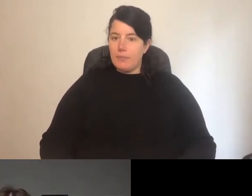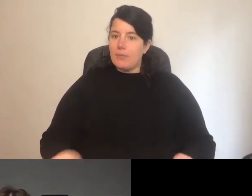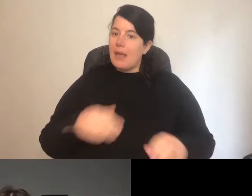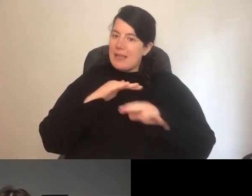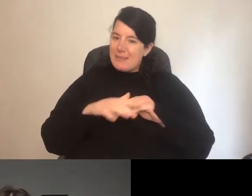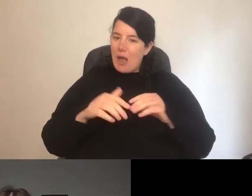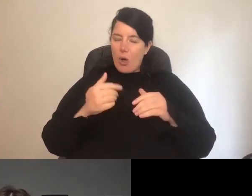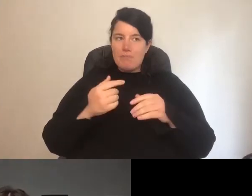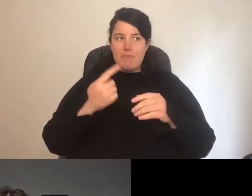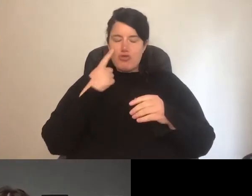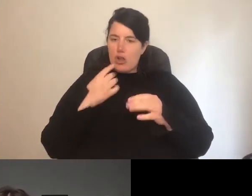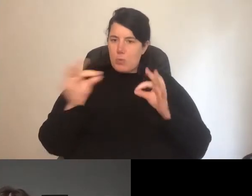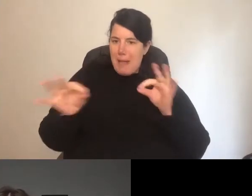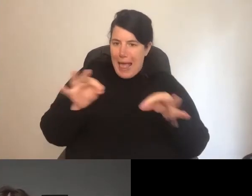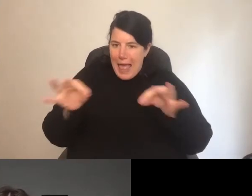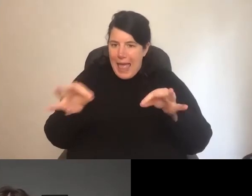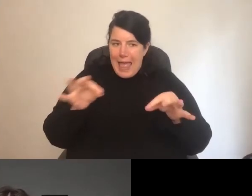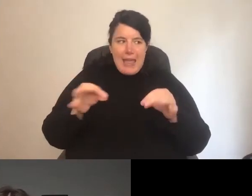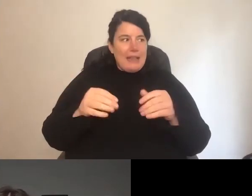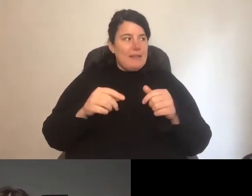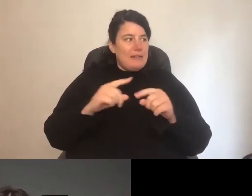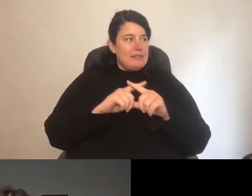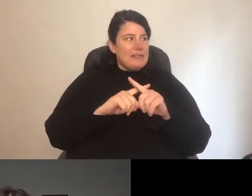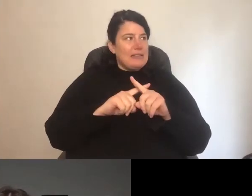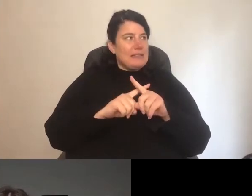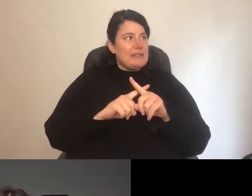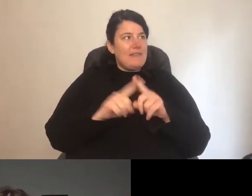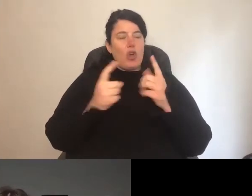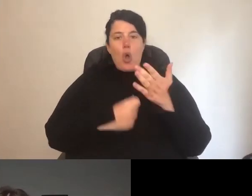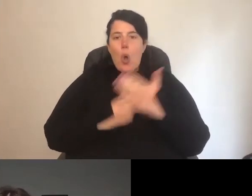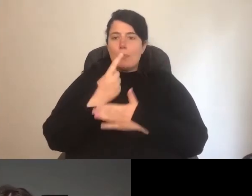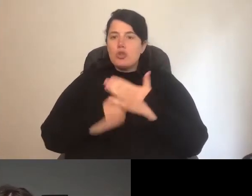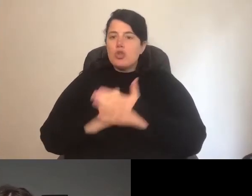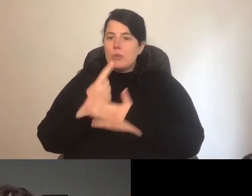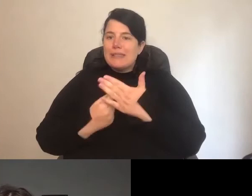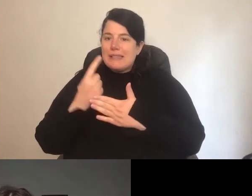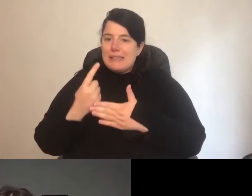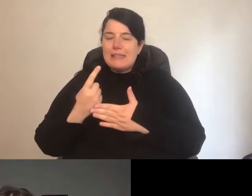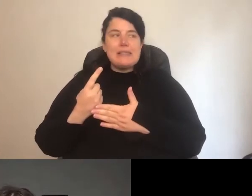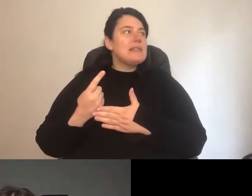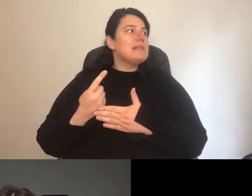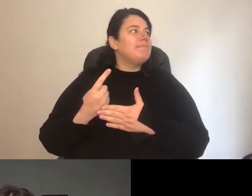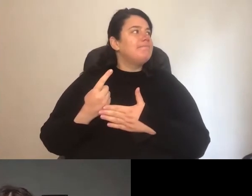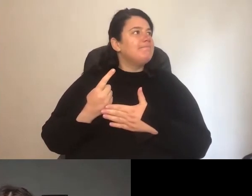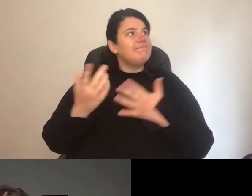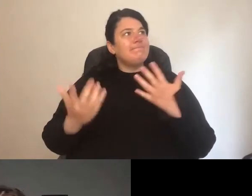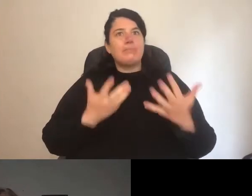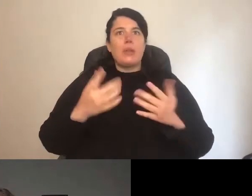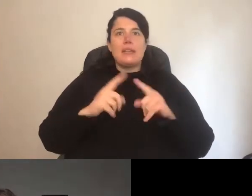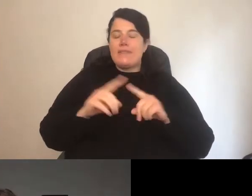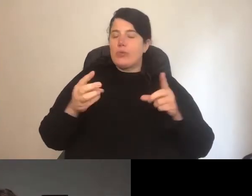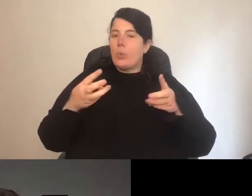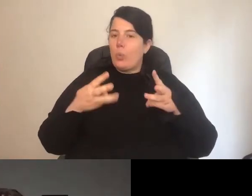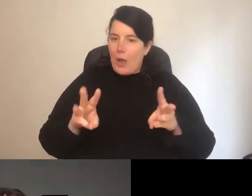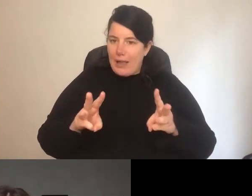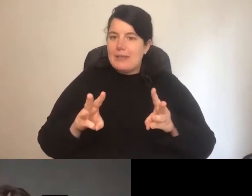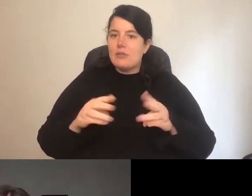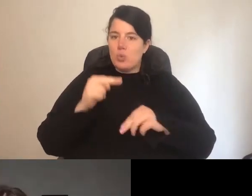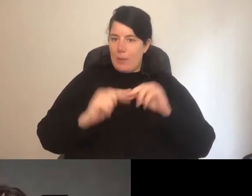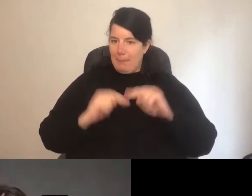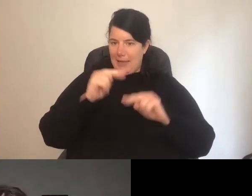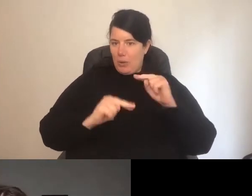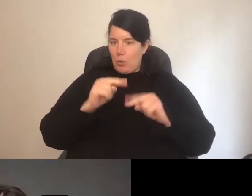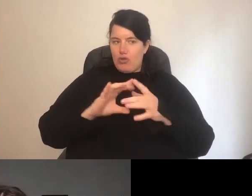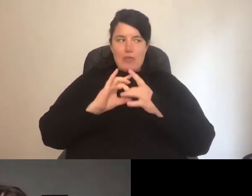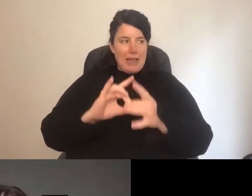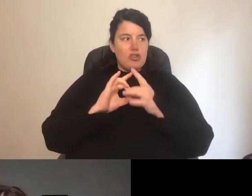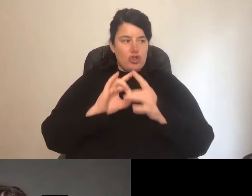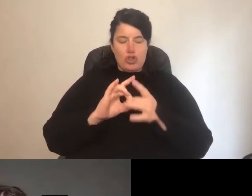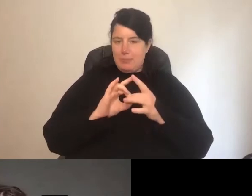those opportunistic ways to build those relationships.